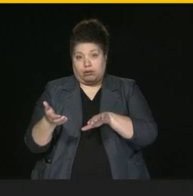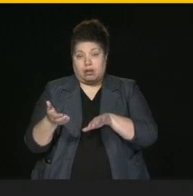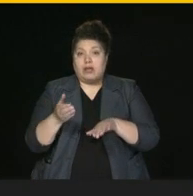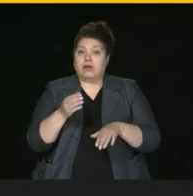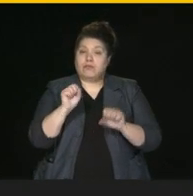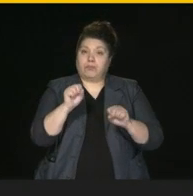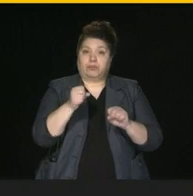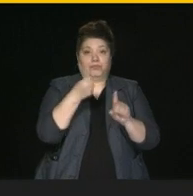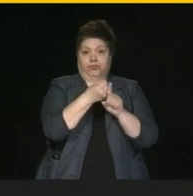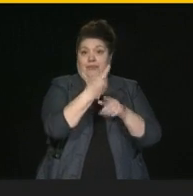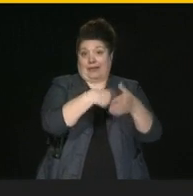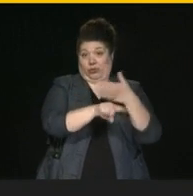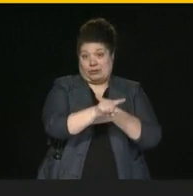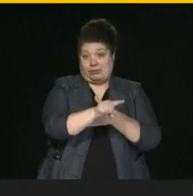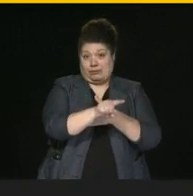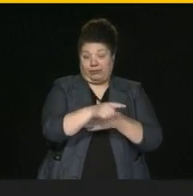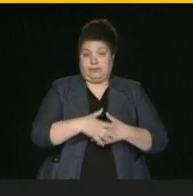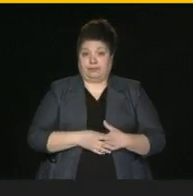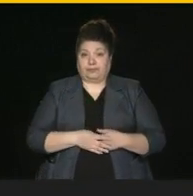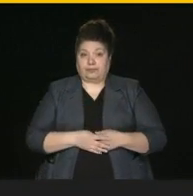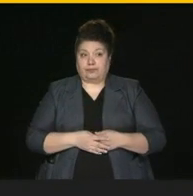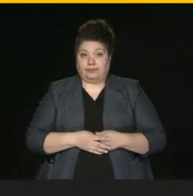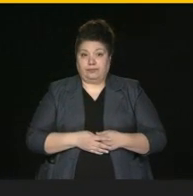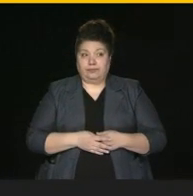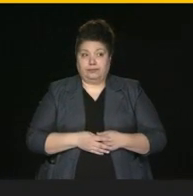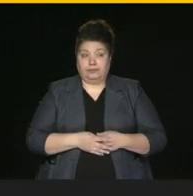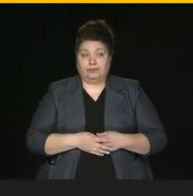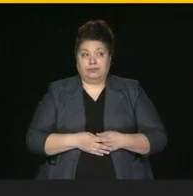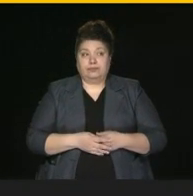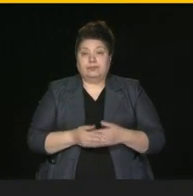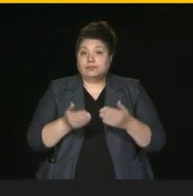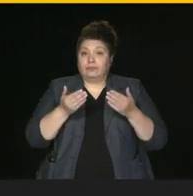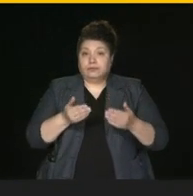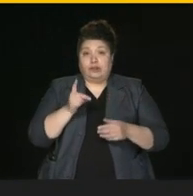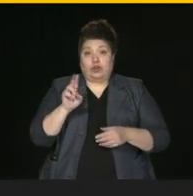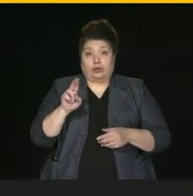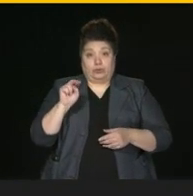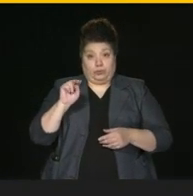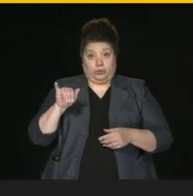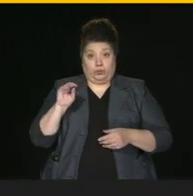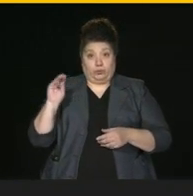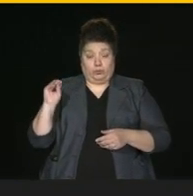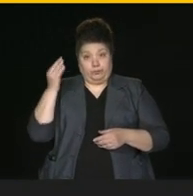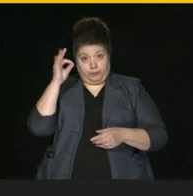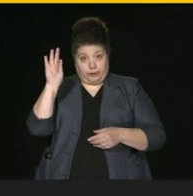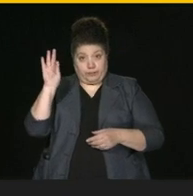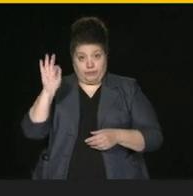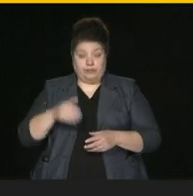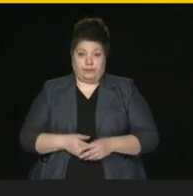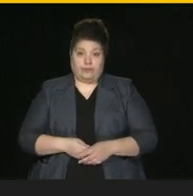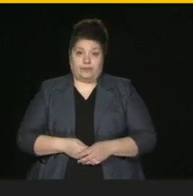TOTAL DEATHS IN CANADA BY NEXT